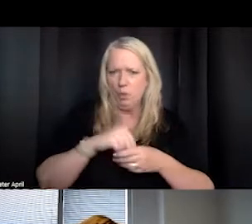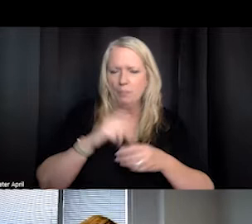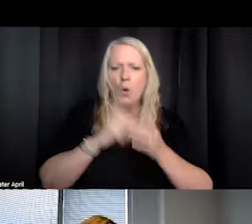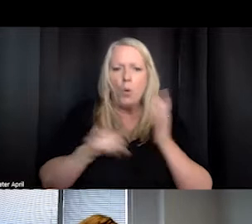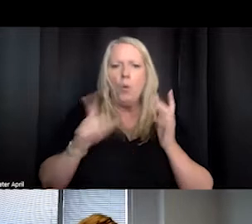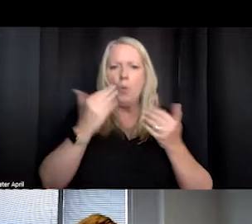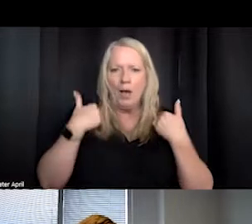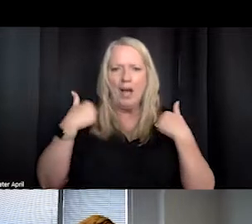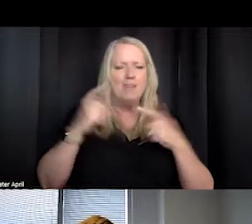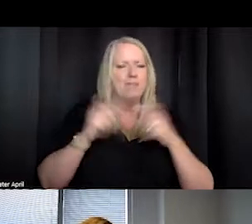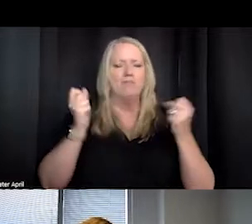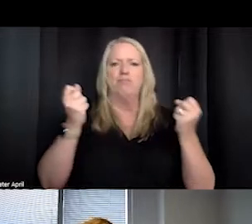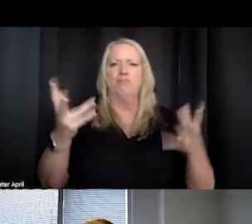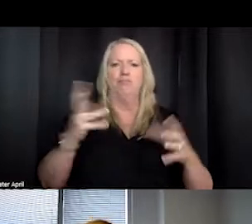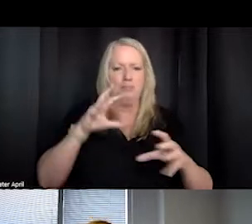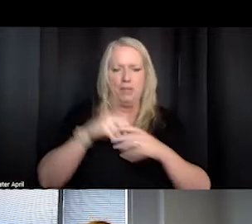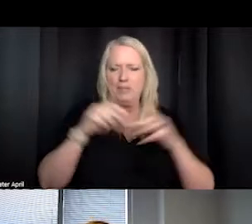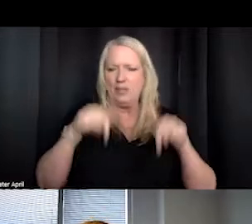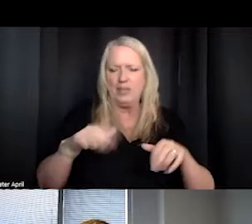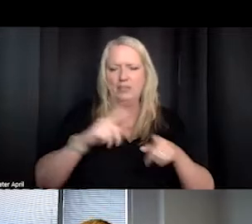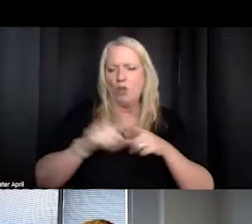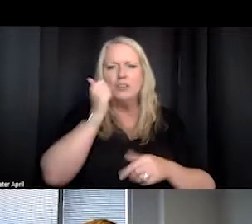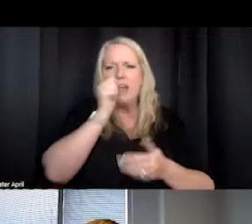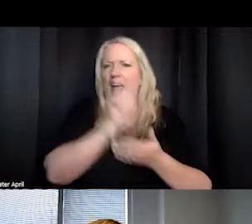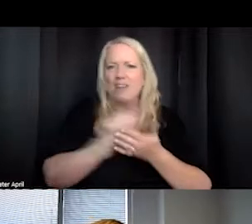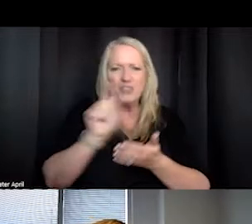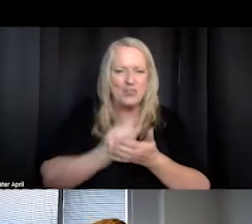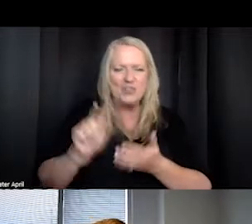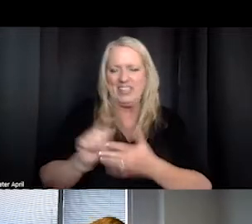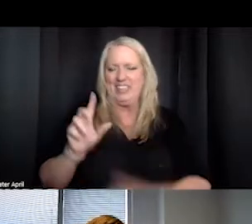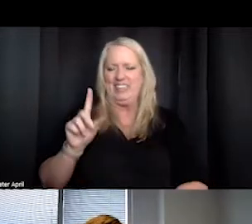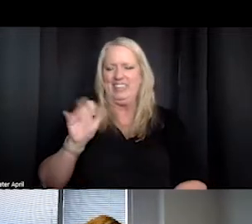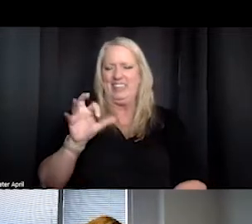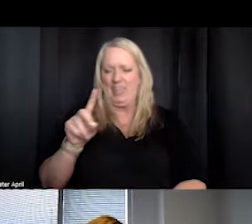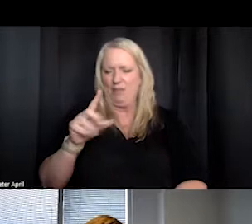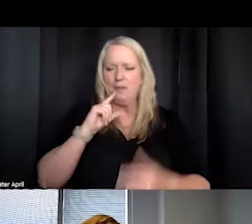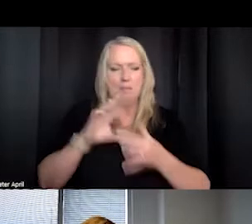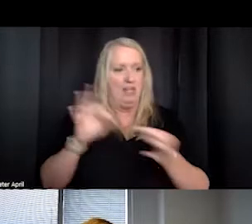INCREDIBLE PARTICIPATION IN THE CALLS EVERY WEEK. DAVID MENTIONED LAST WEEK, OVER 50 PEOPLE WERE